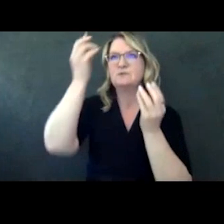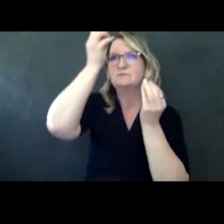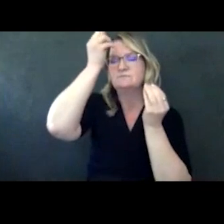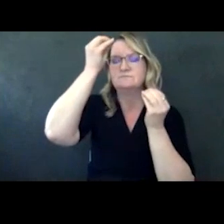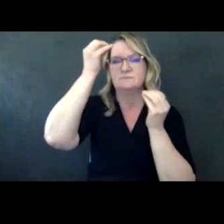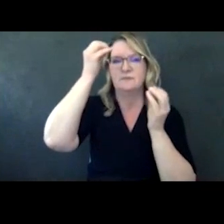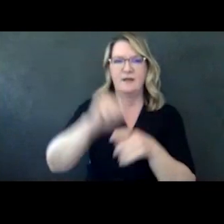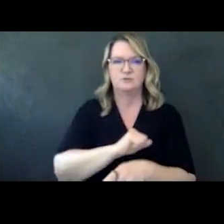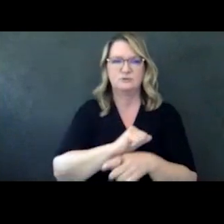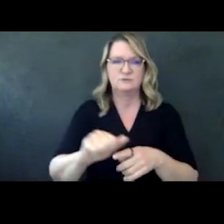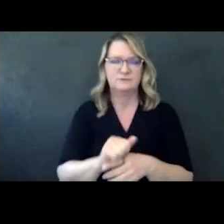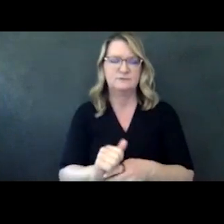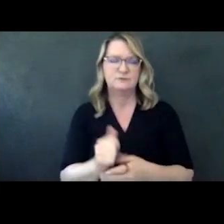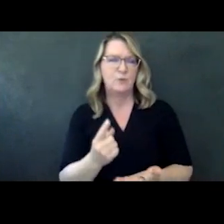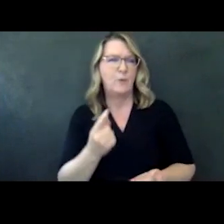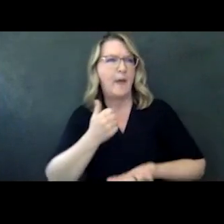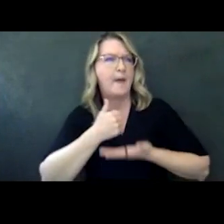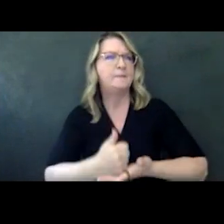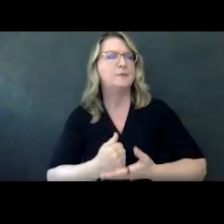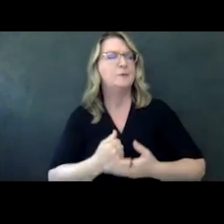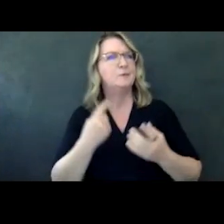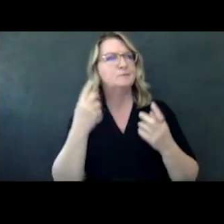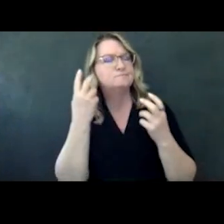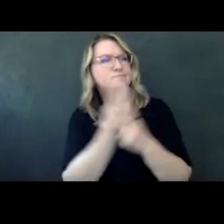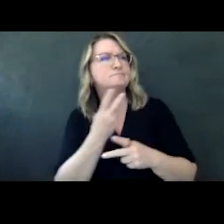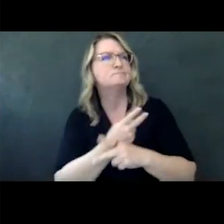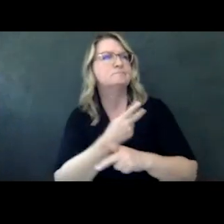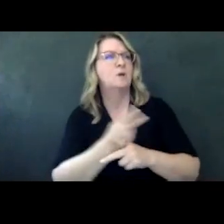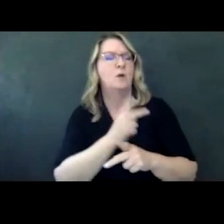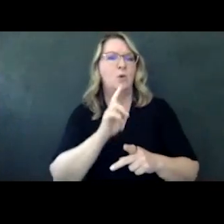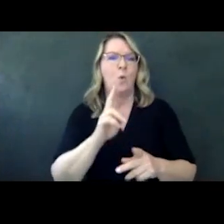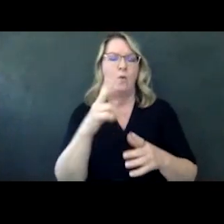to help you think about your project's strengths from a few different angles.